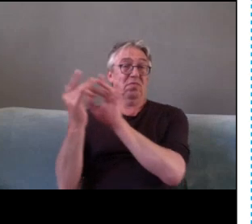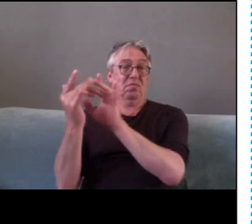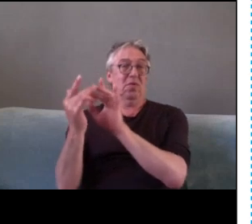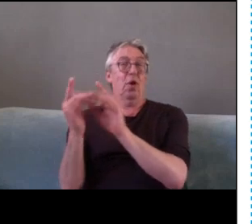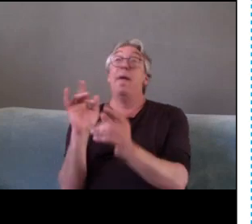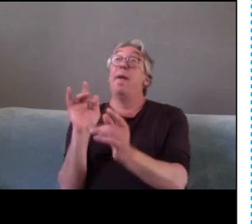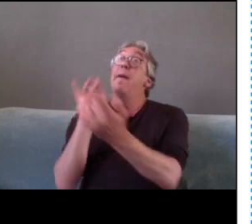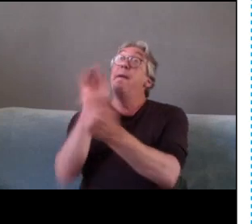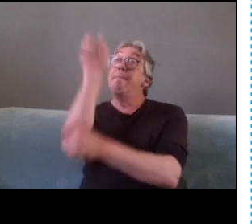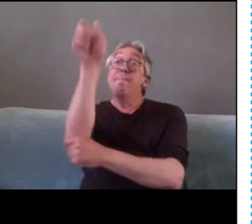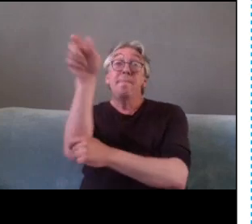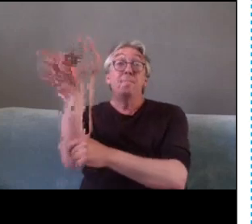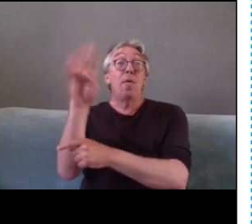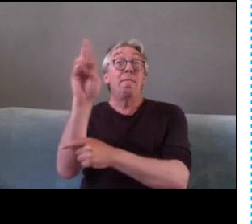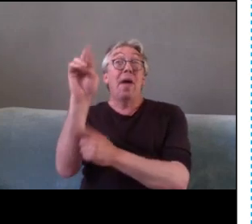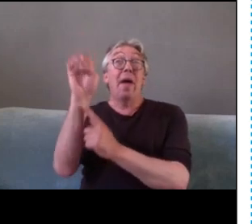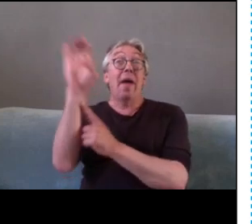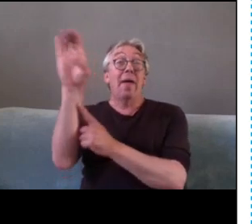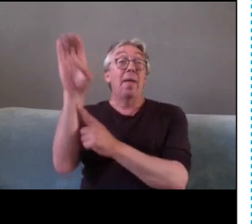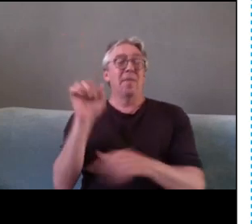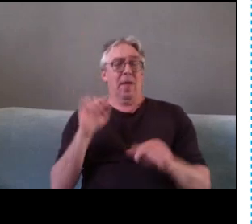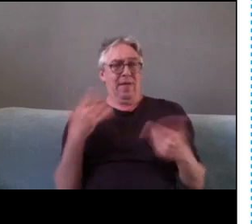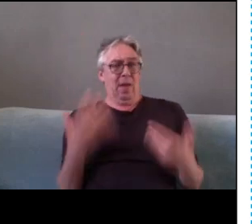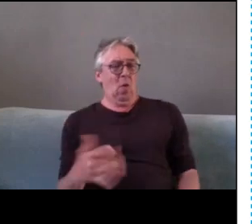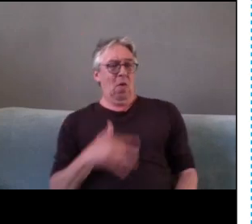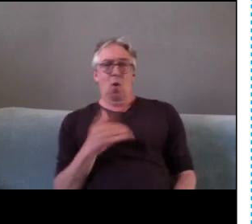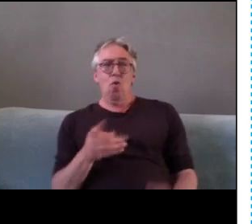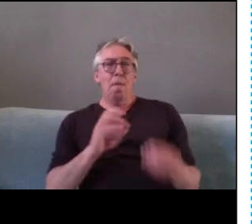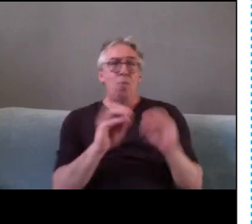You can raise to them any issues that you have and currently,